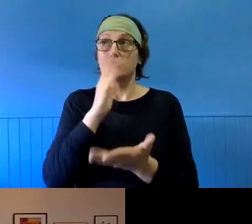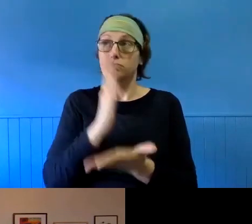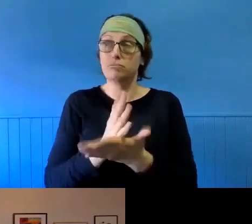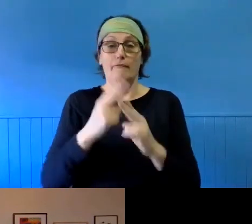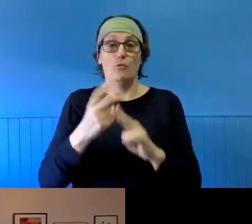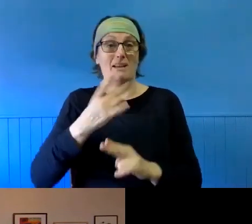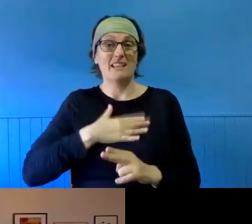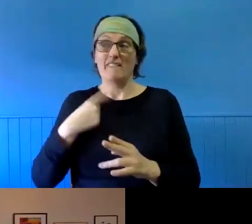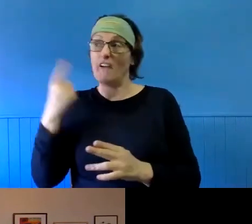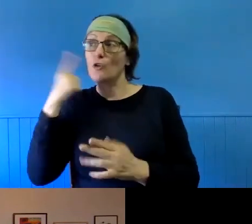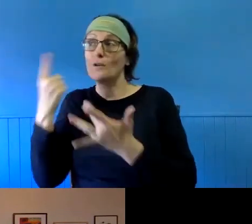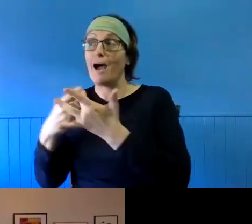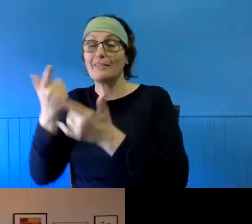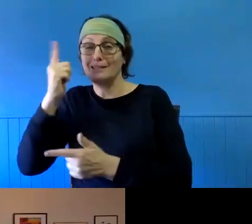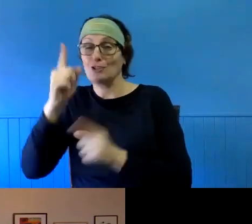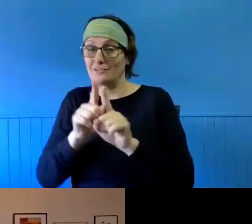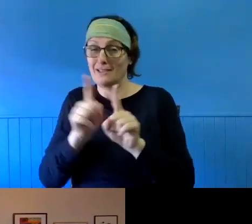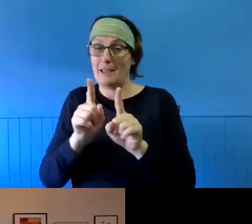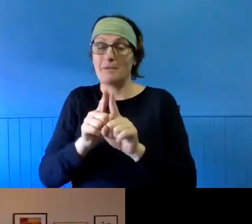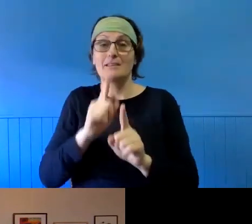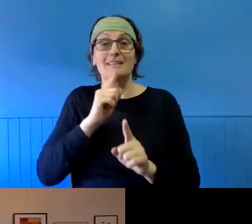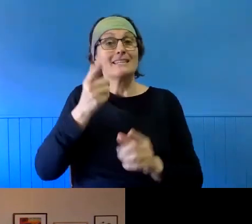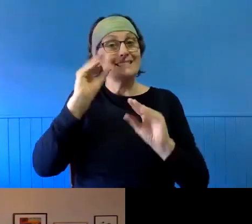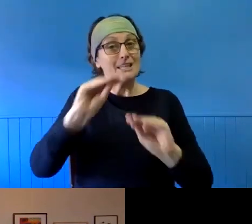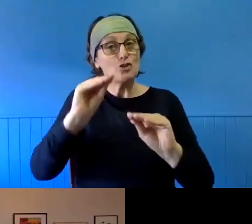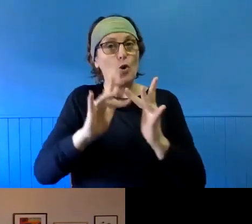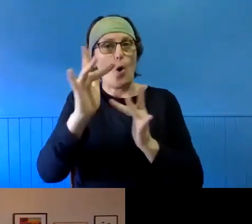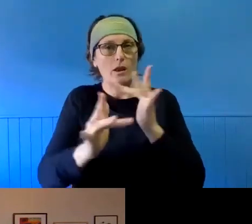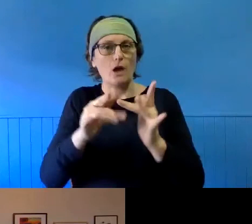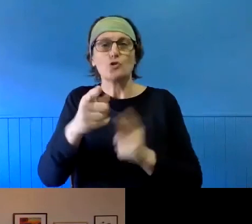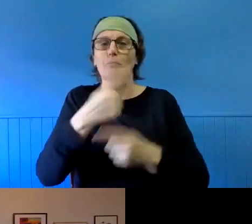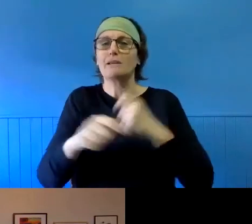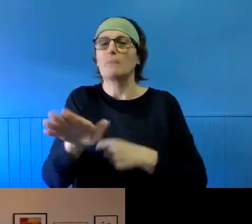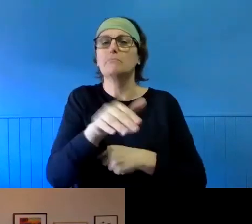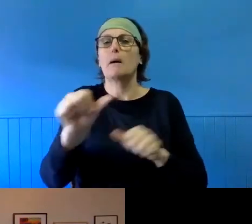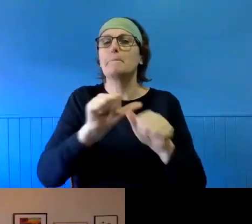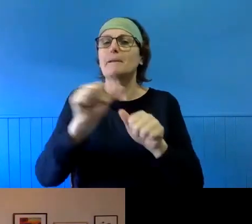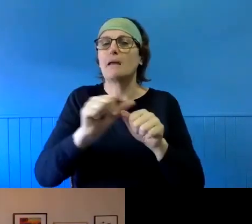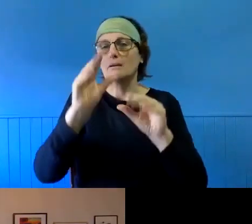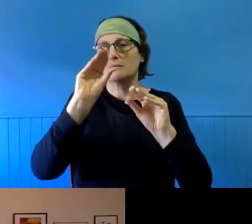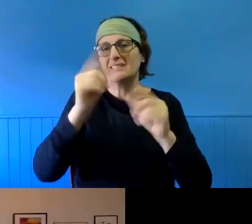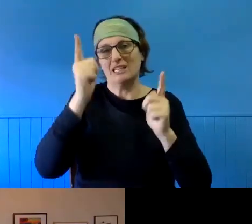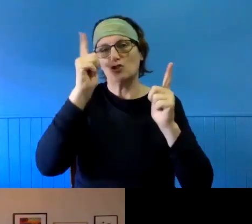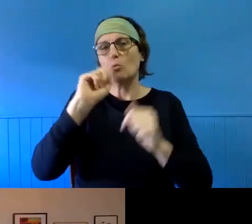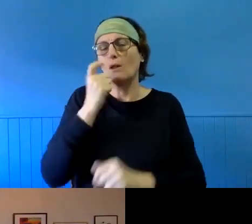heard others echo, is that teaching online will make your a better teacher.